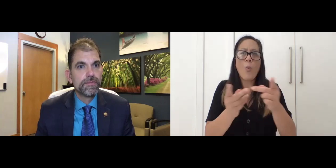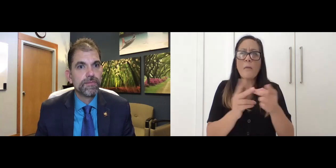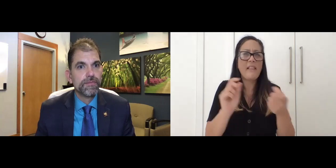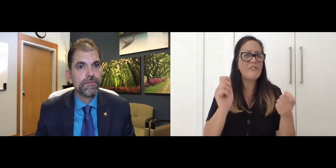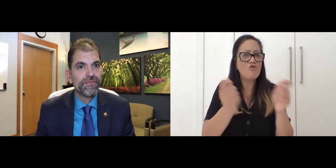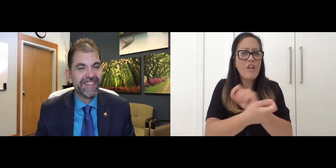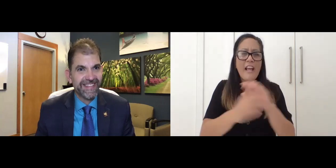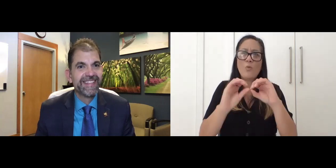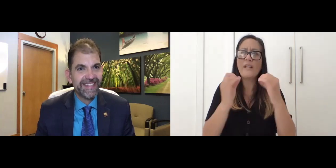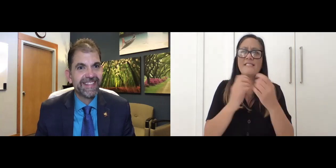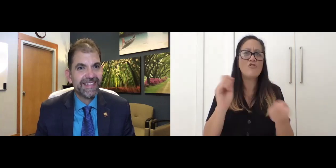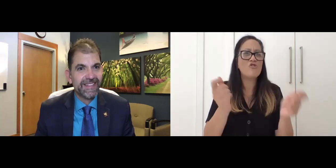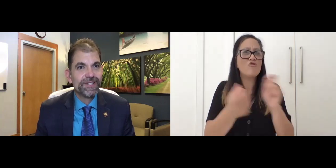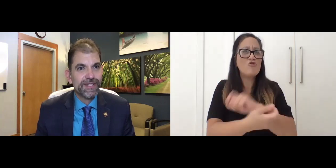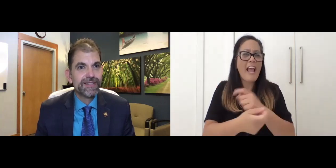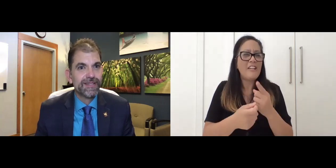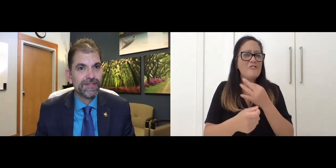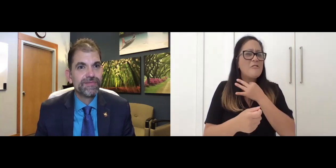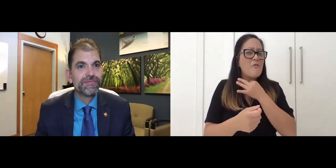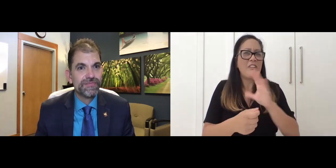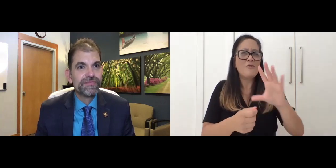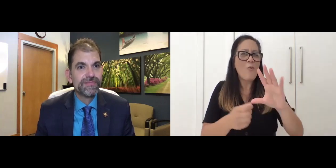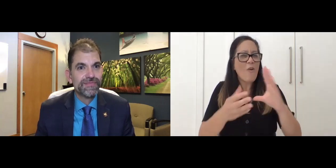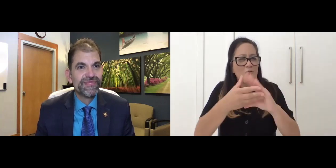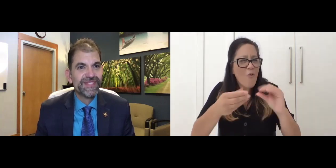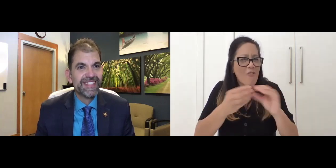to deal with morale, changing morale, or making some sort of a